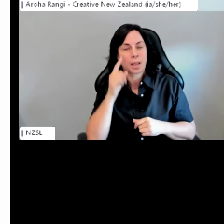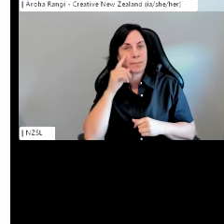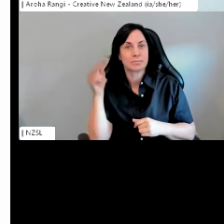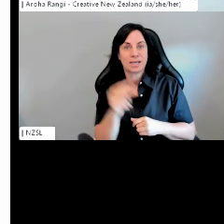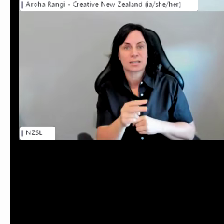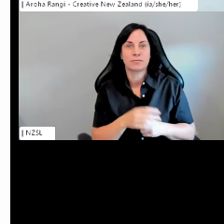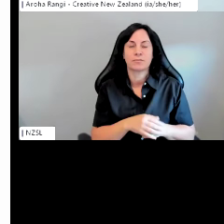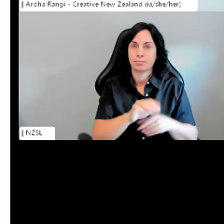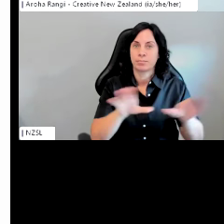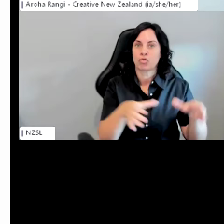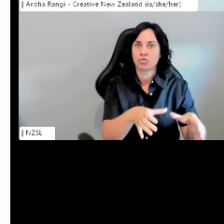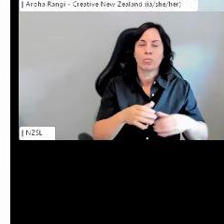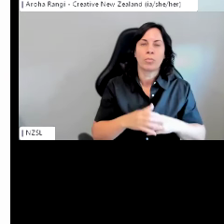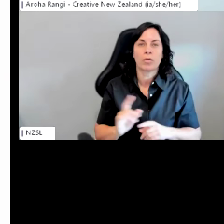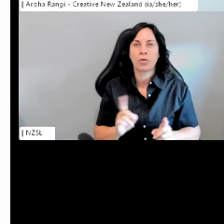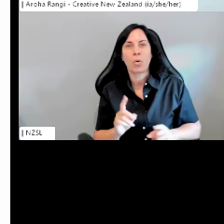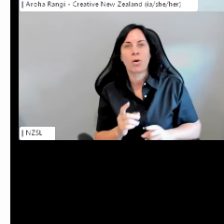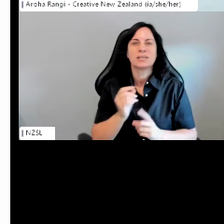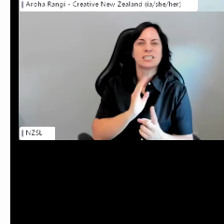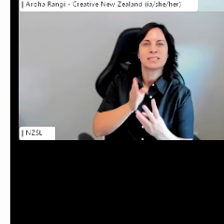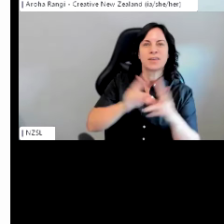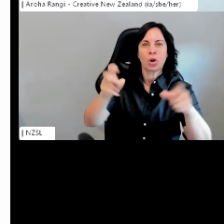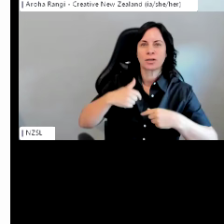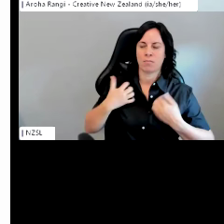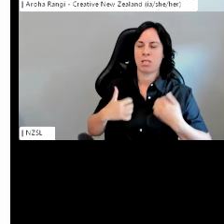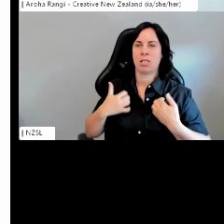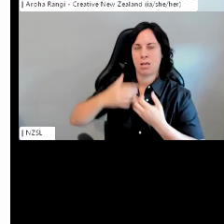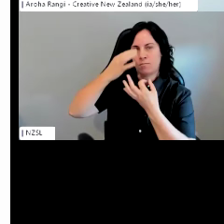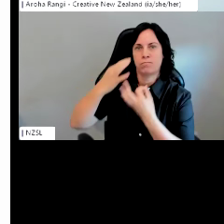but again they want to speak to an expert. they wanted to dig deep. It's not a surface thing for